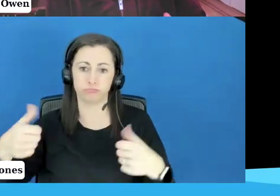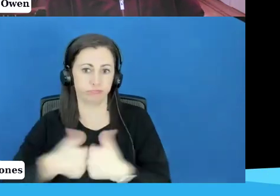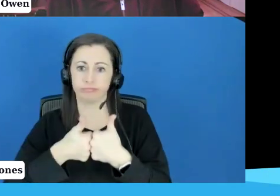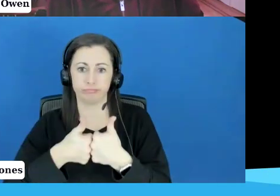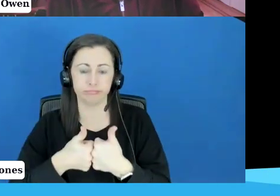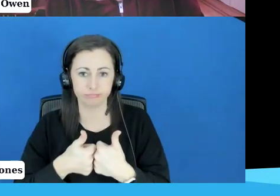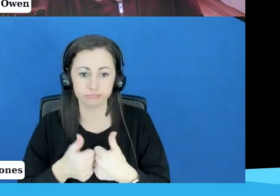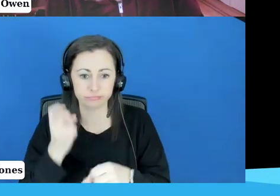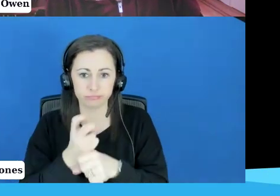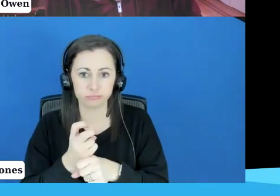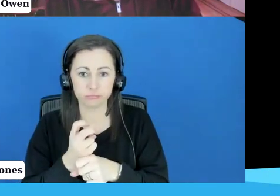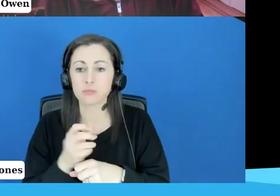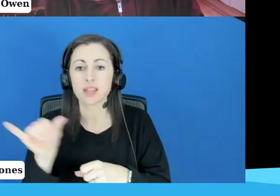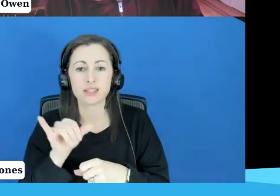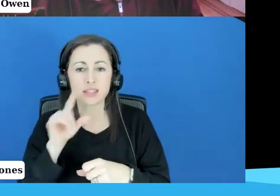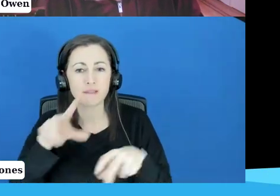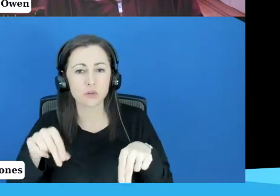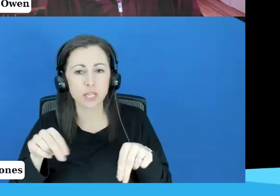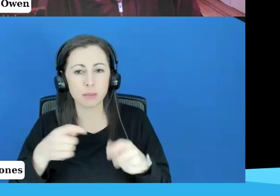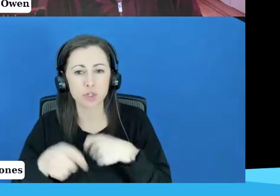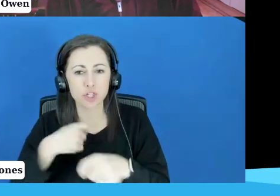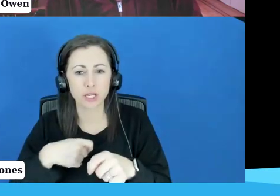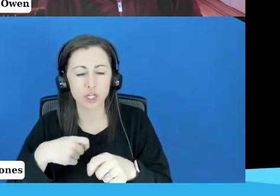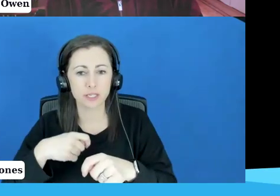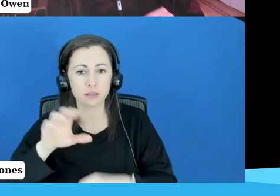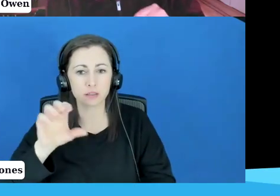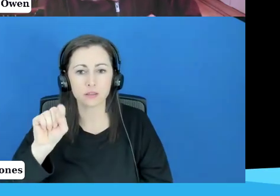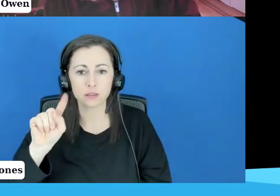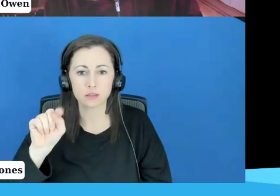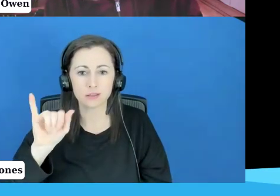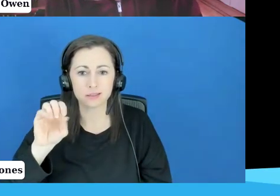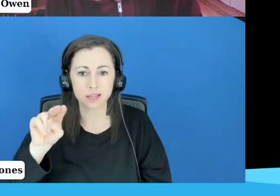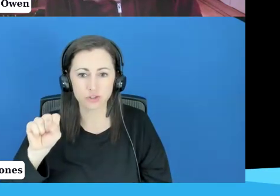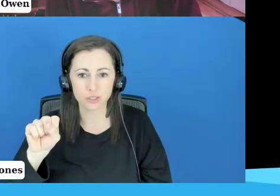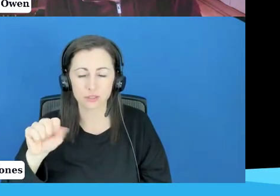Same for diaper changing stations. You can just get a table. I suspect that's what Anna did.